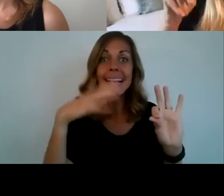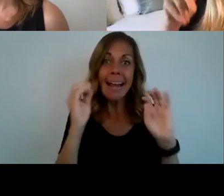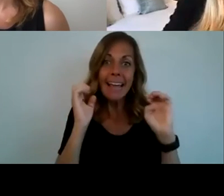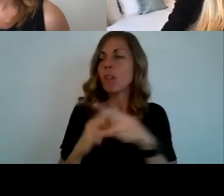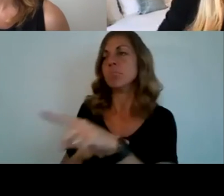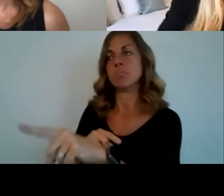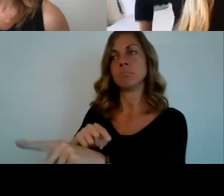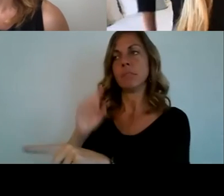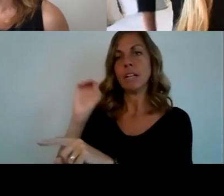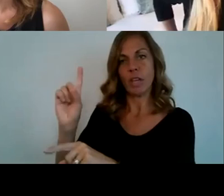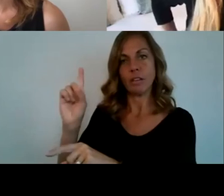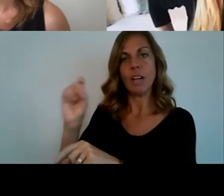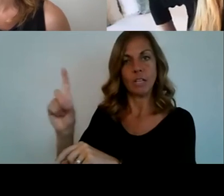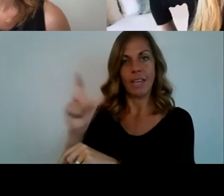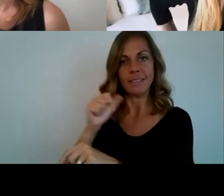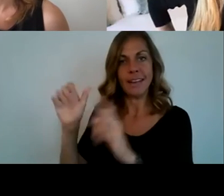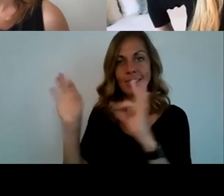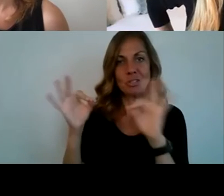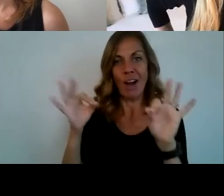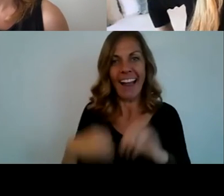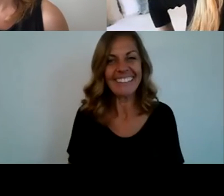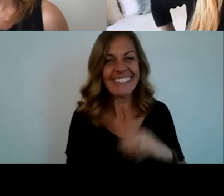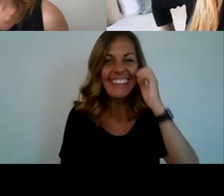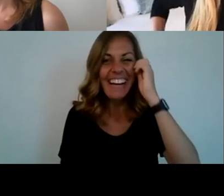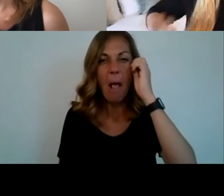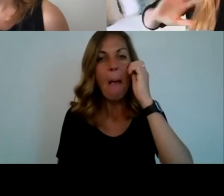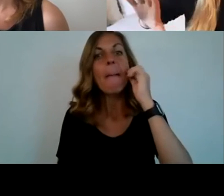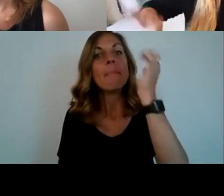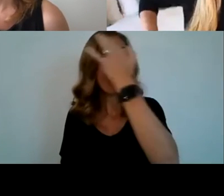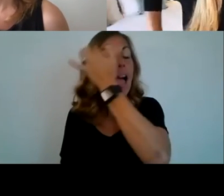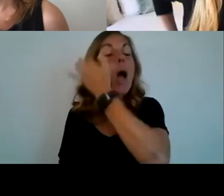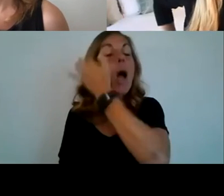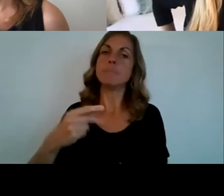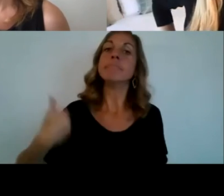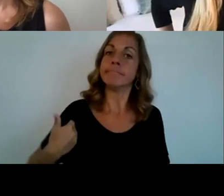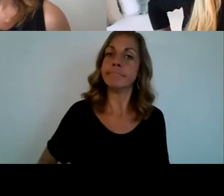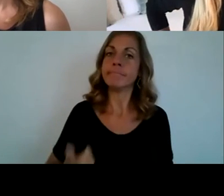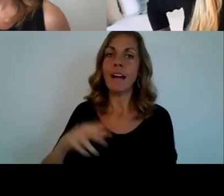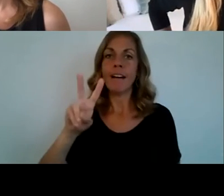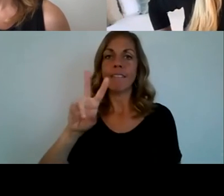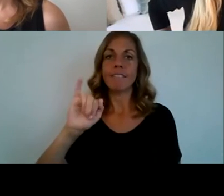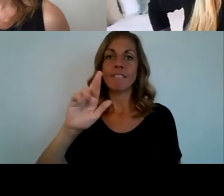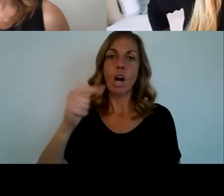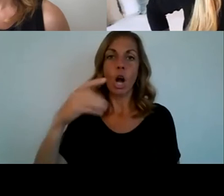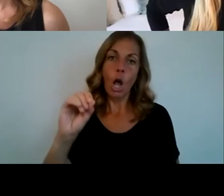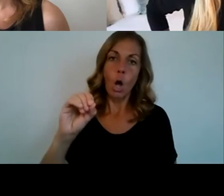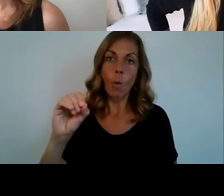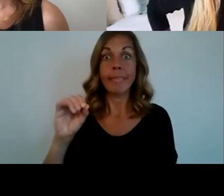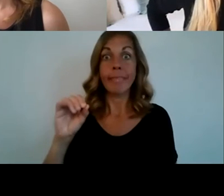Educate, educate. Yes. Actually, something so, I'm a Virgo, which explains my need for